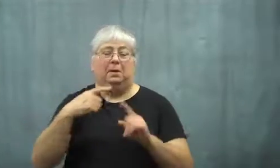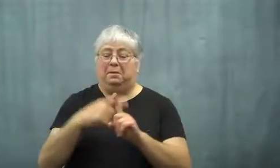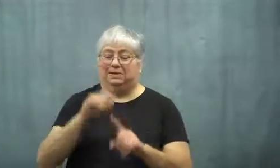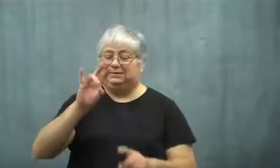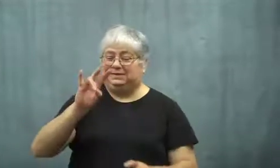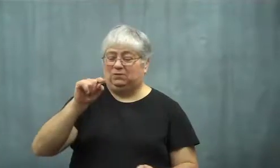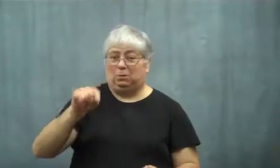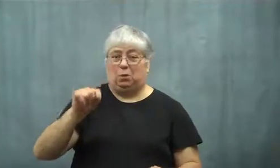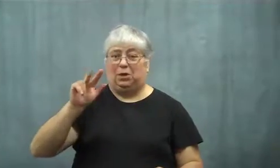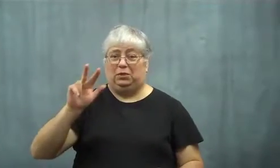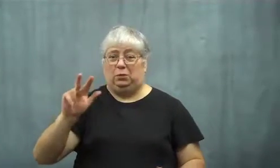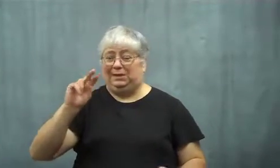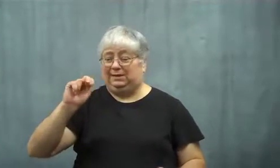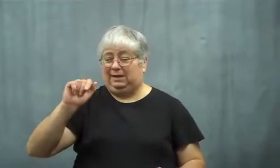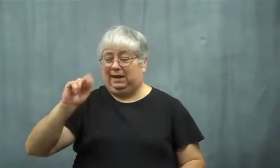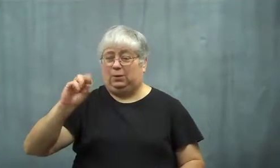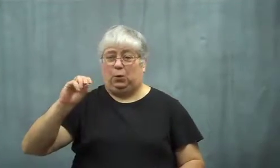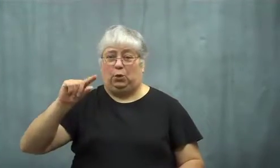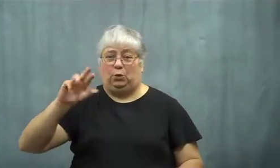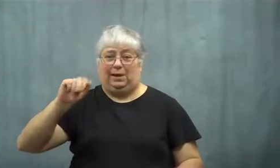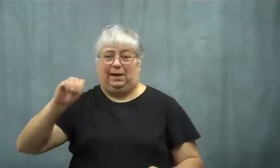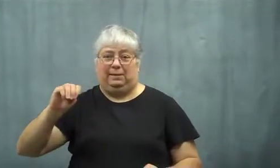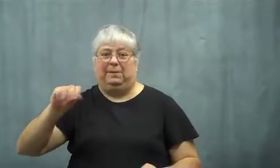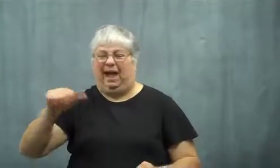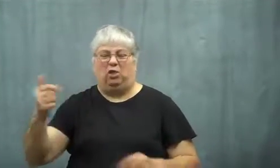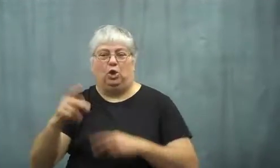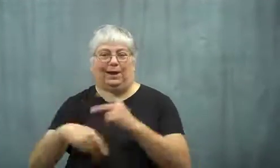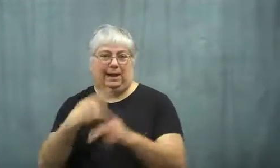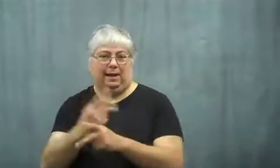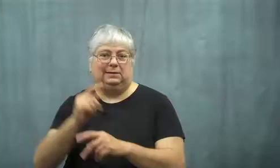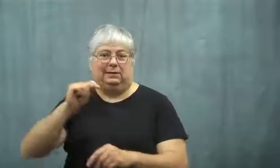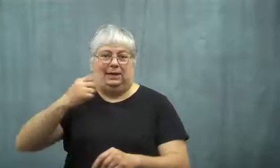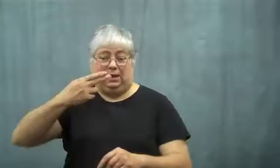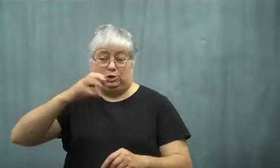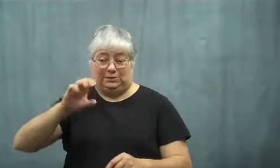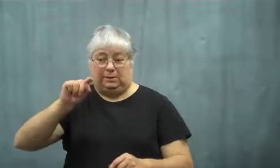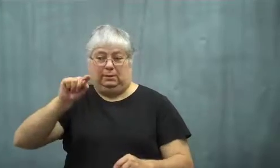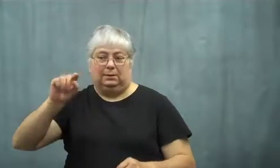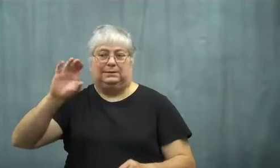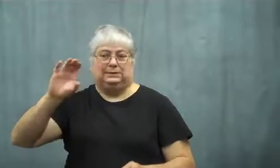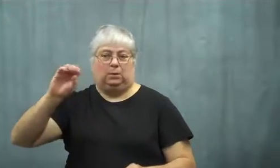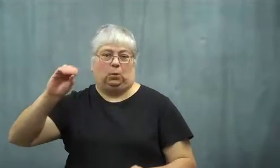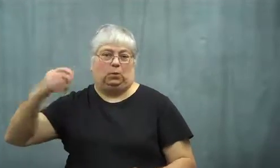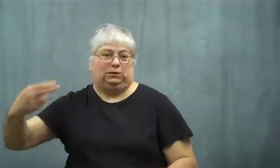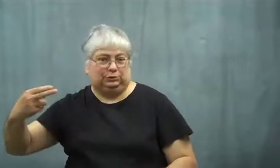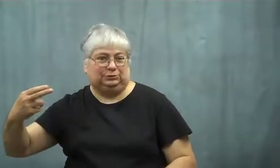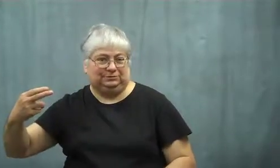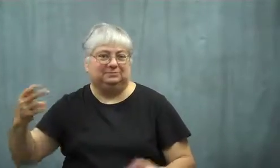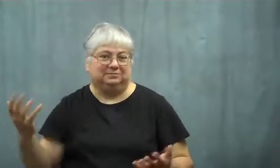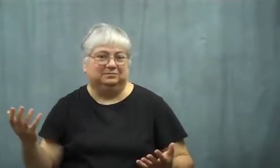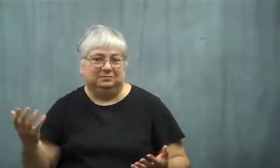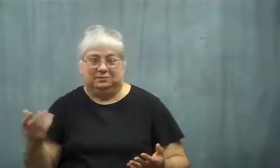There were 7.3 nanograms of THC-COOH.